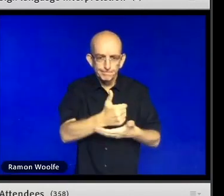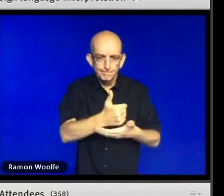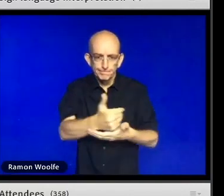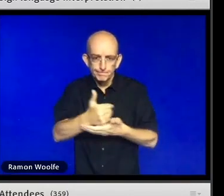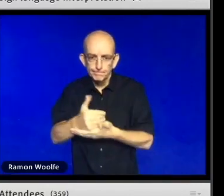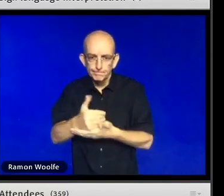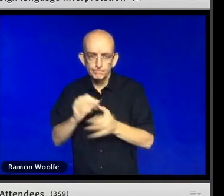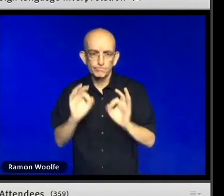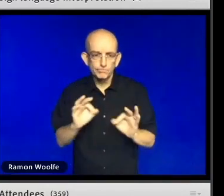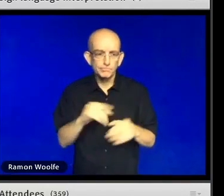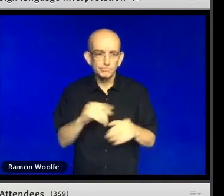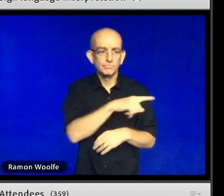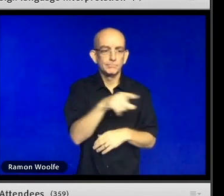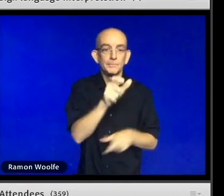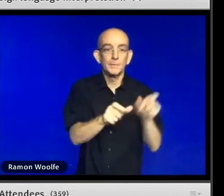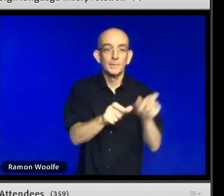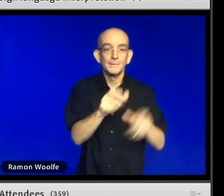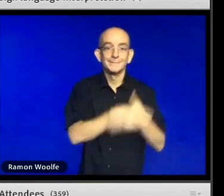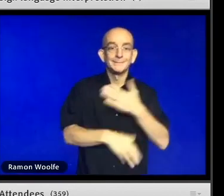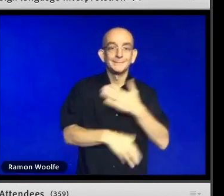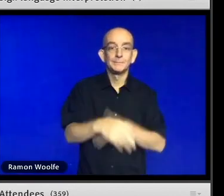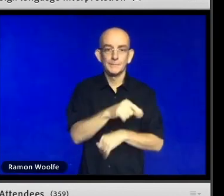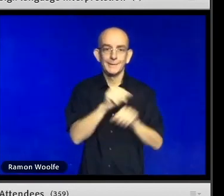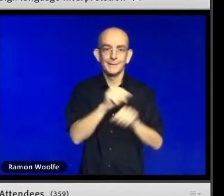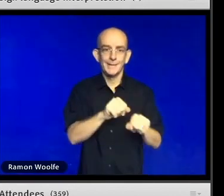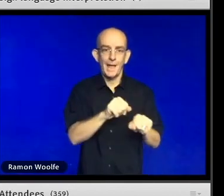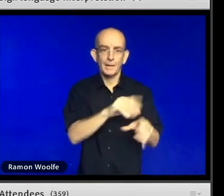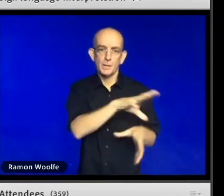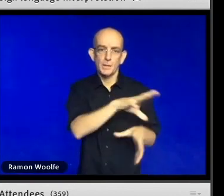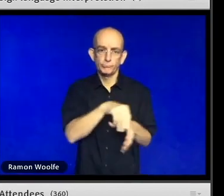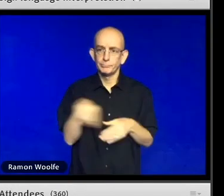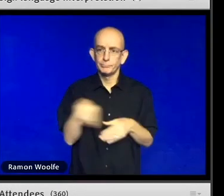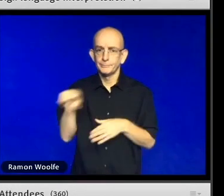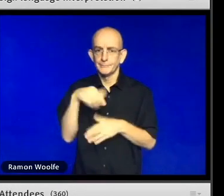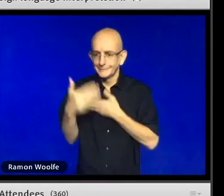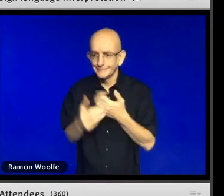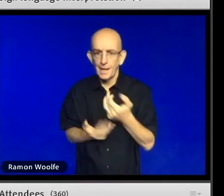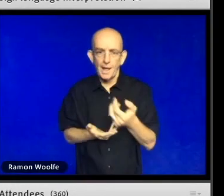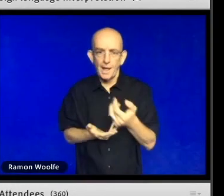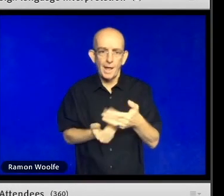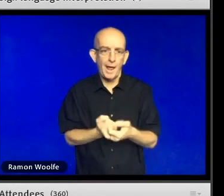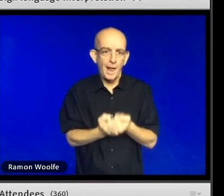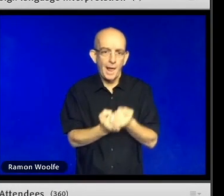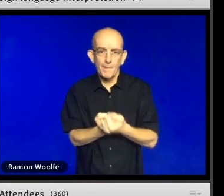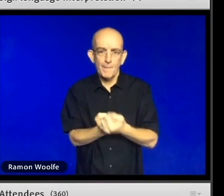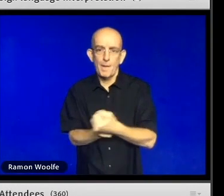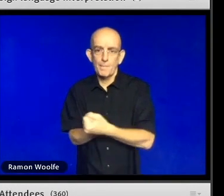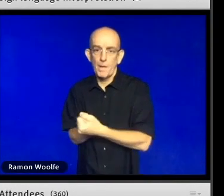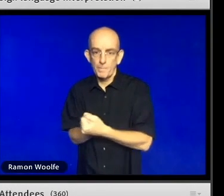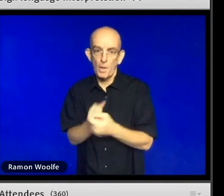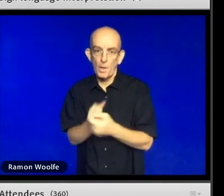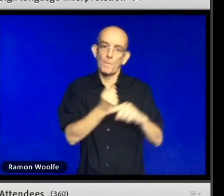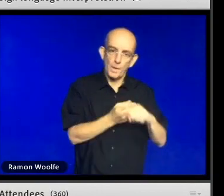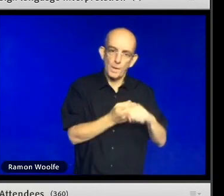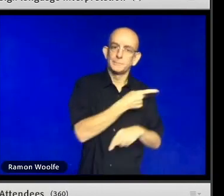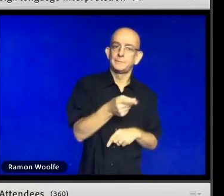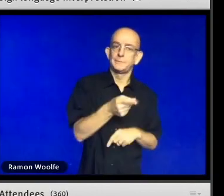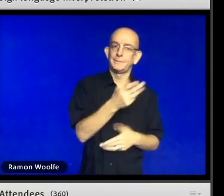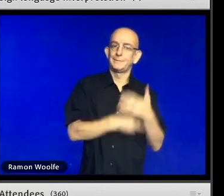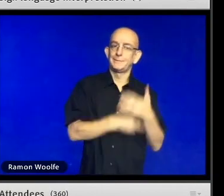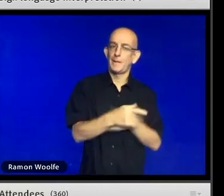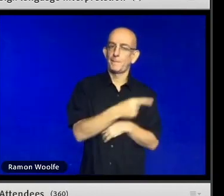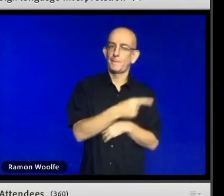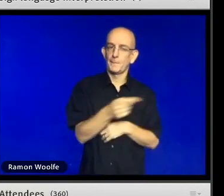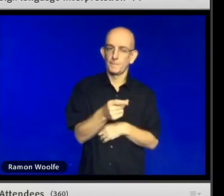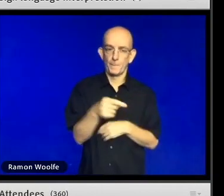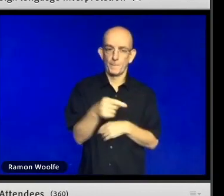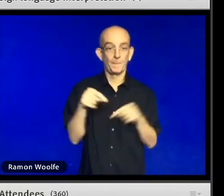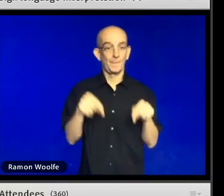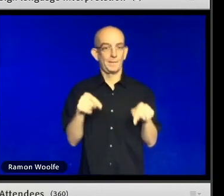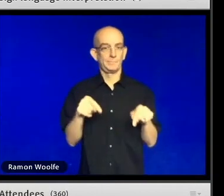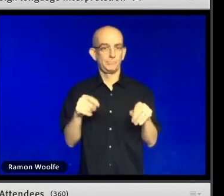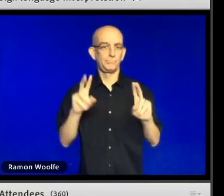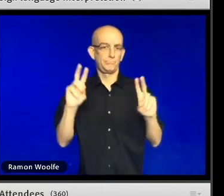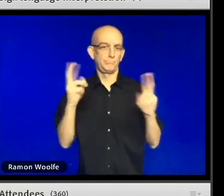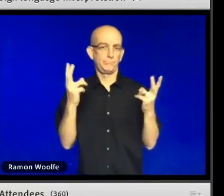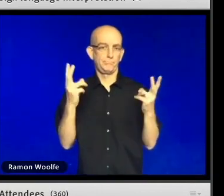in the COVID‑19 response. And we will take these key messages as the starting point for